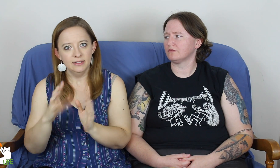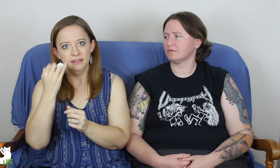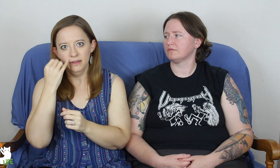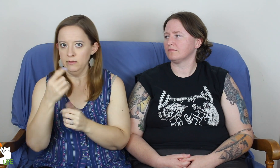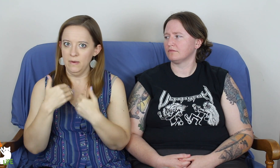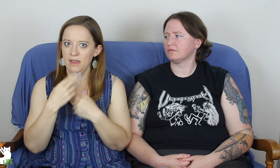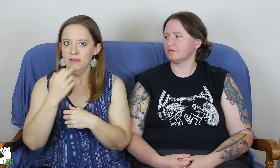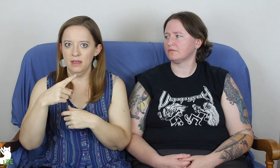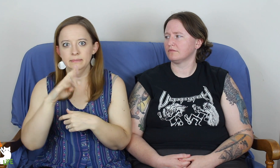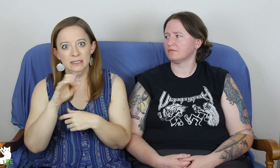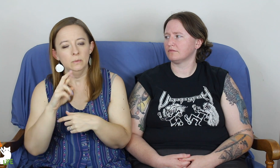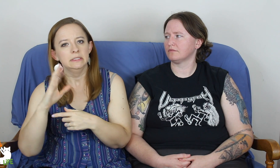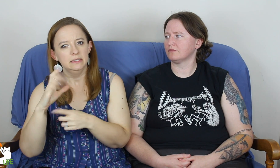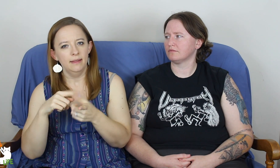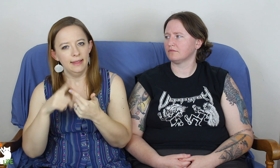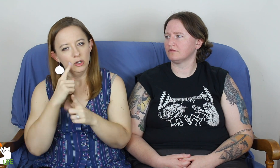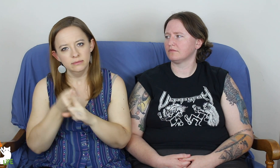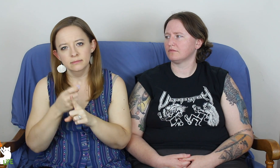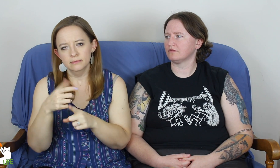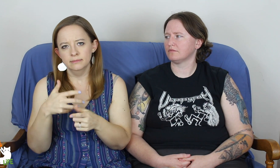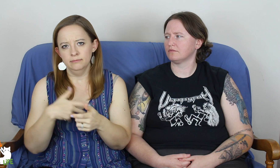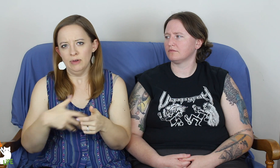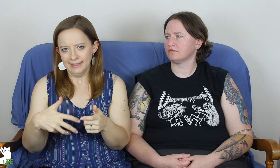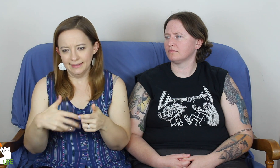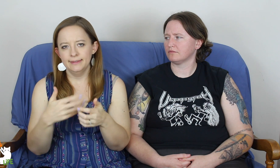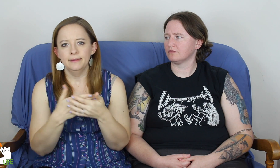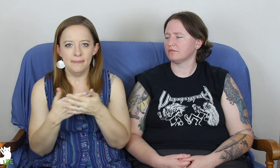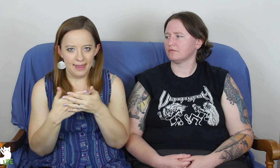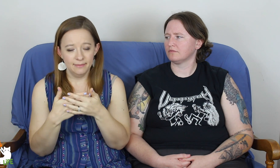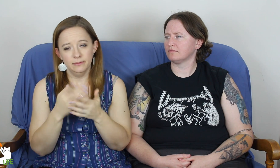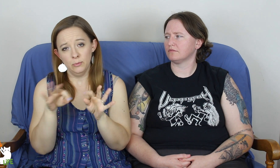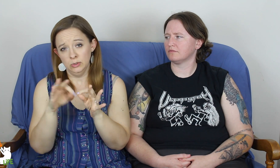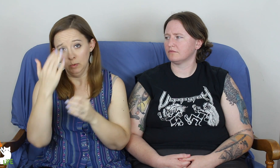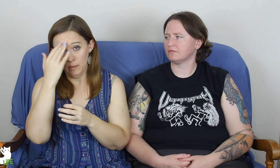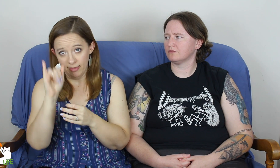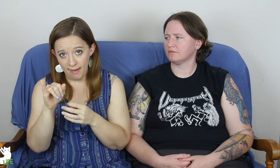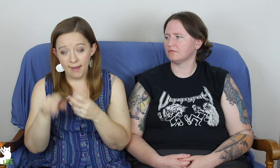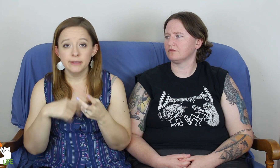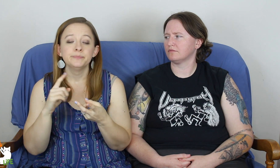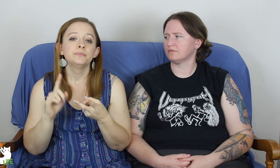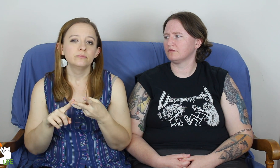Which is obvious, if you have Hep B or C, then it could affect your pregnancy and the baby. So that's important to know.